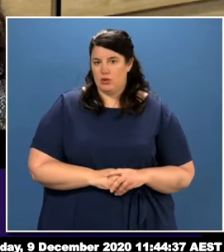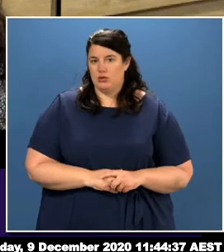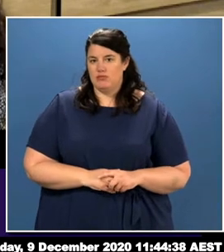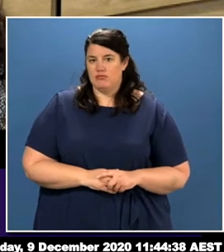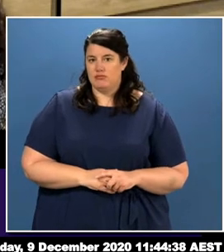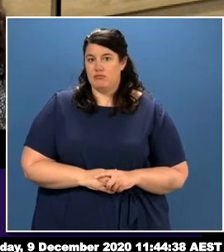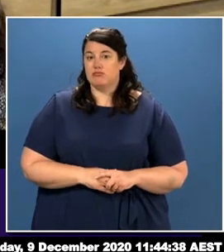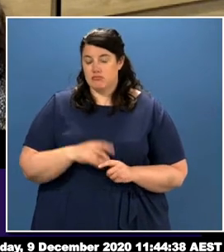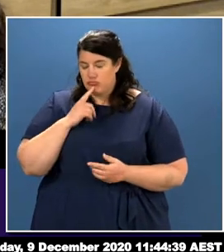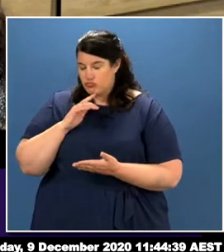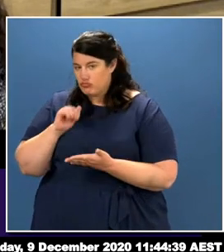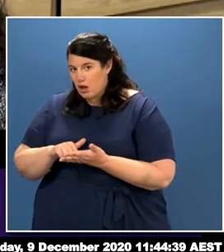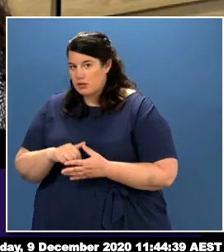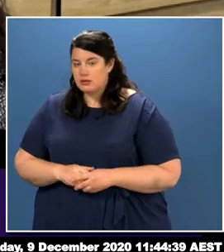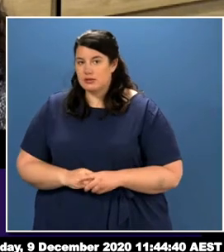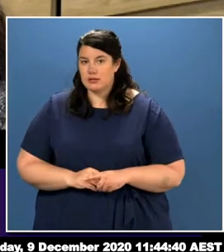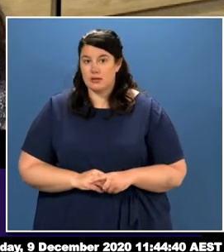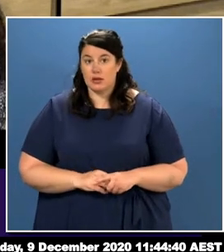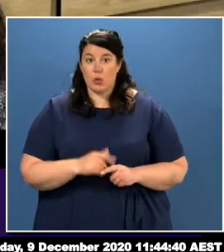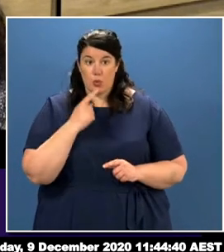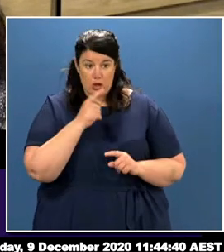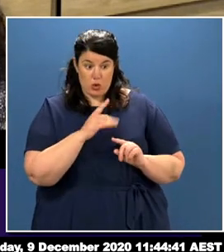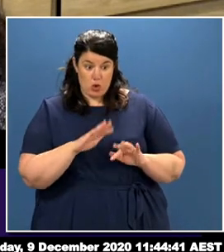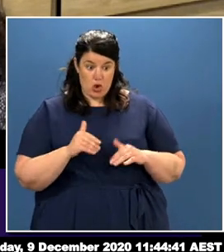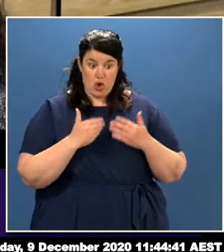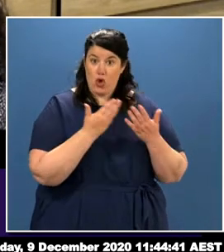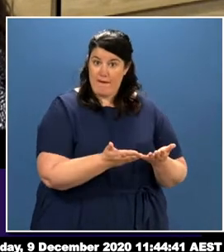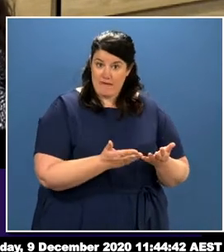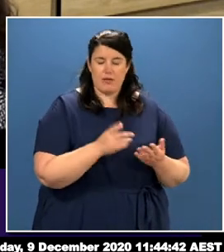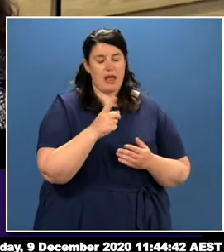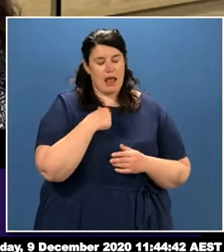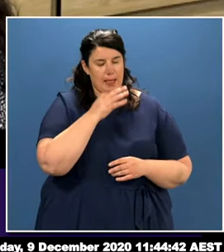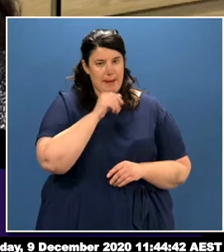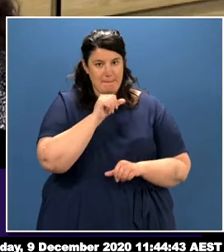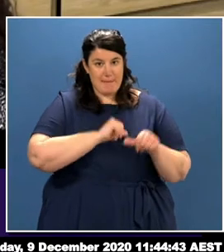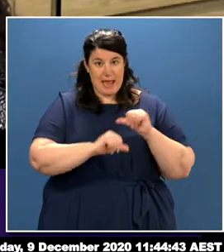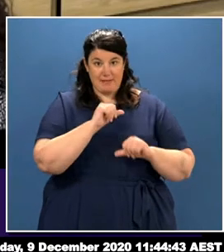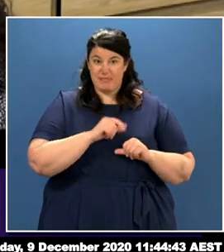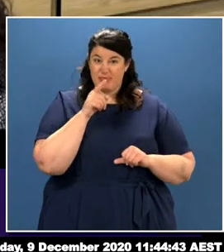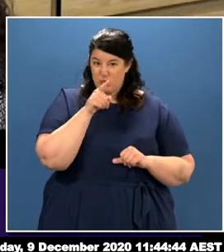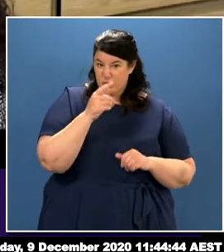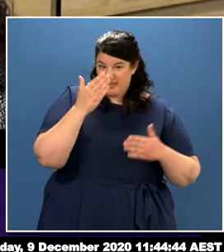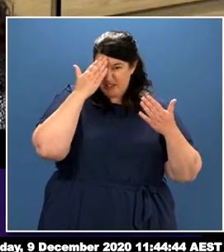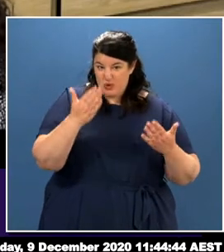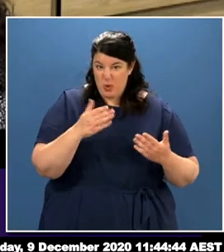And you were offered this --- at the time when it was offered to you - -- first of all, let me go back, you didn't know that was going to be offered to you?